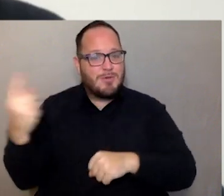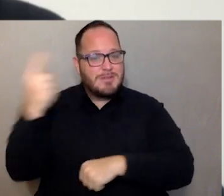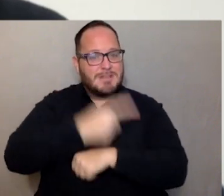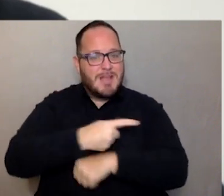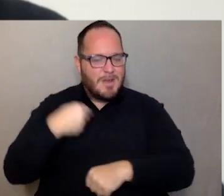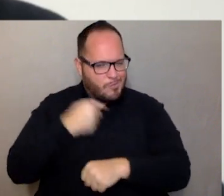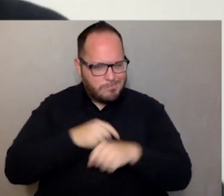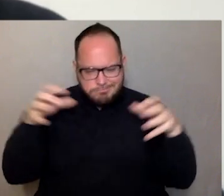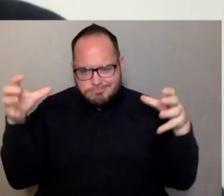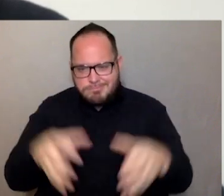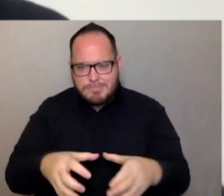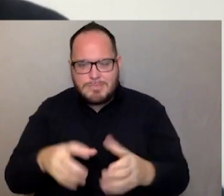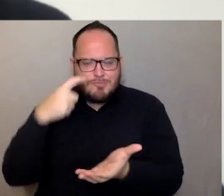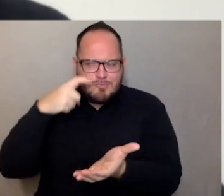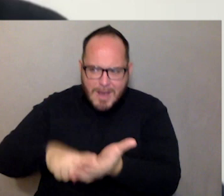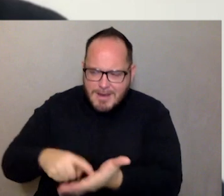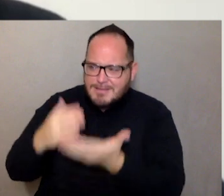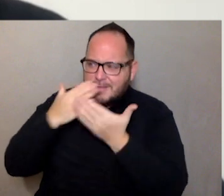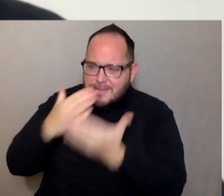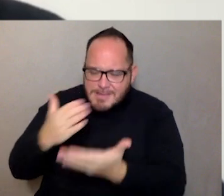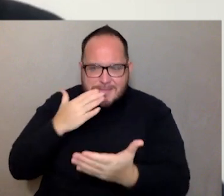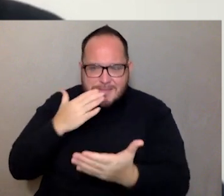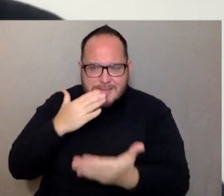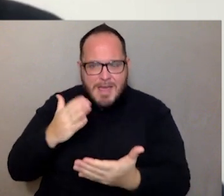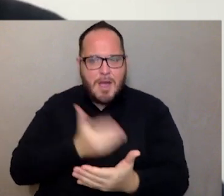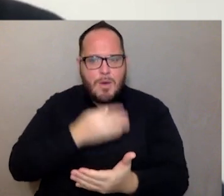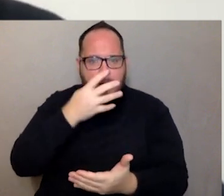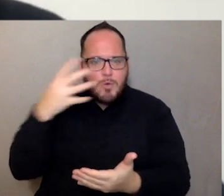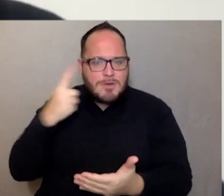EXPRESS OUR GRATITUDE FOR ALL THEY DO IN OUR COMMUNITIES. AND I ALSO WANTED TO TAKE THIS OPPORTUNITY TO THANK THE BOLD